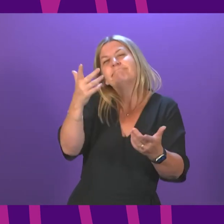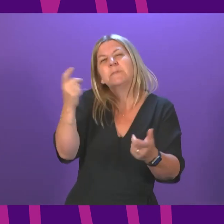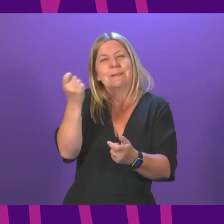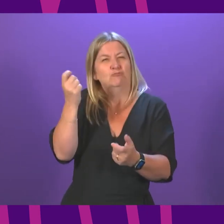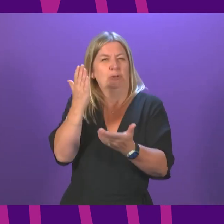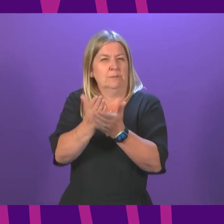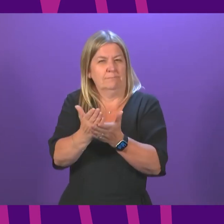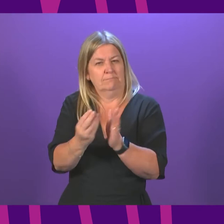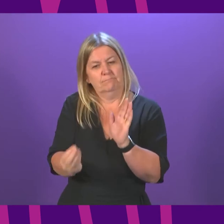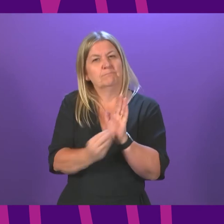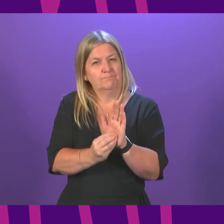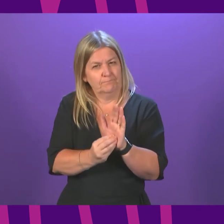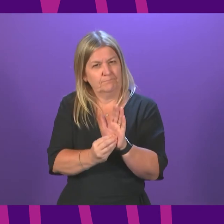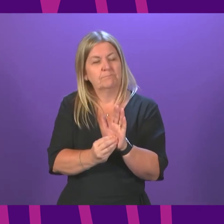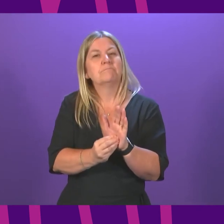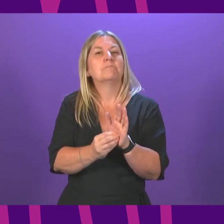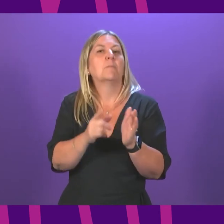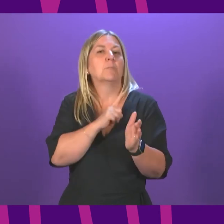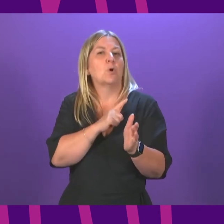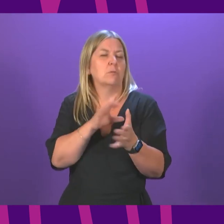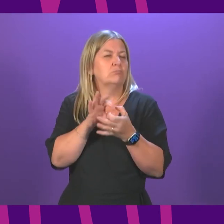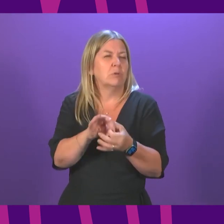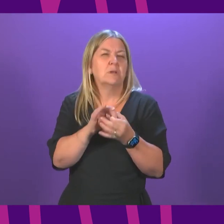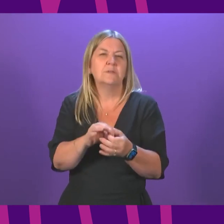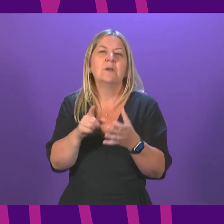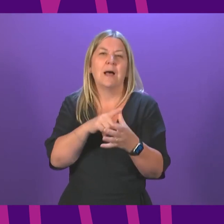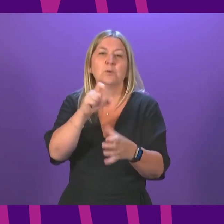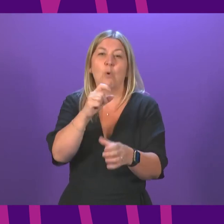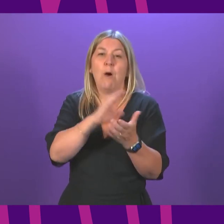a consequence of Alex Cole-Hamilton’s amendment 13 being agreed by Parliament yesterday at